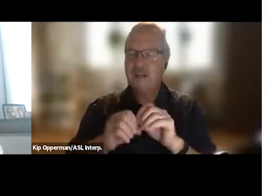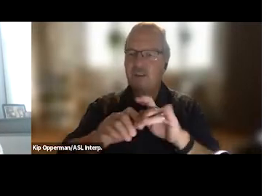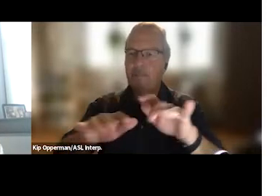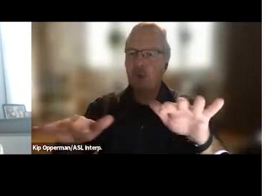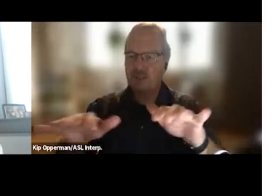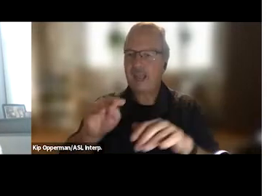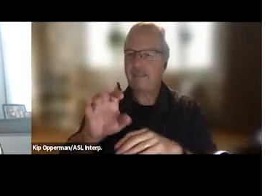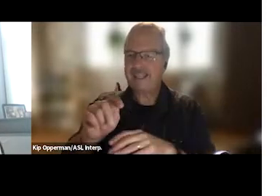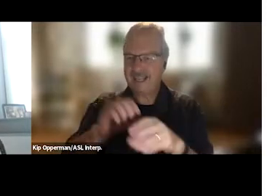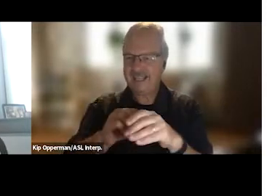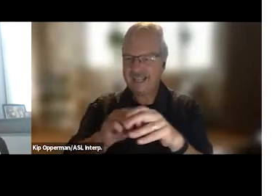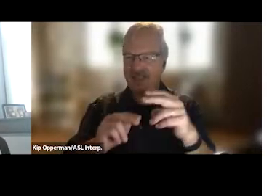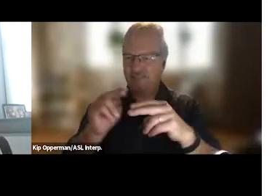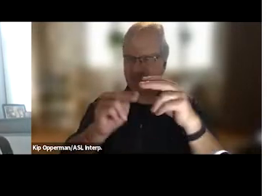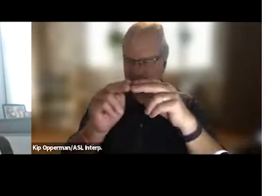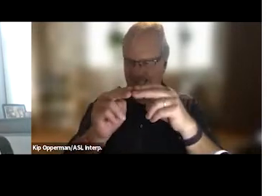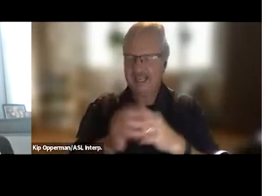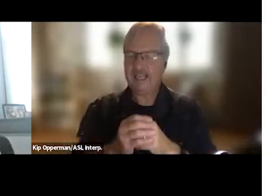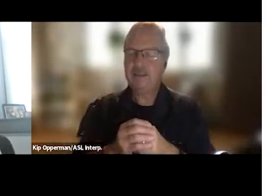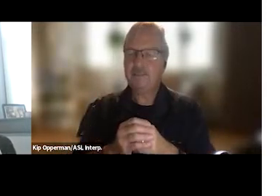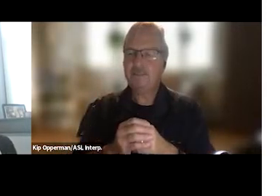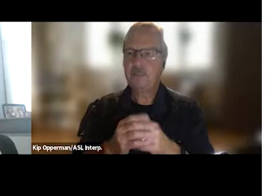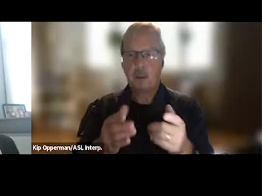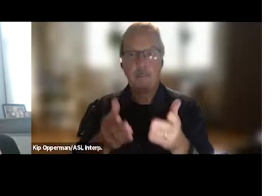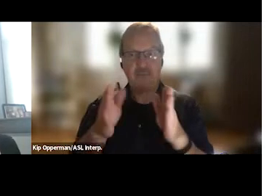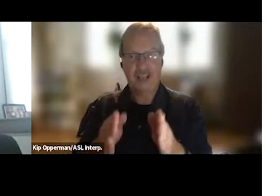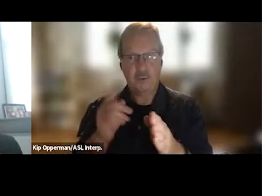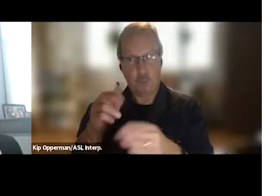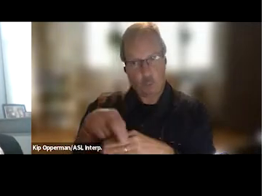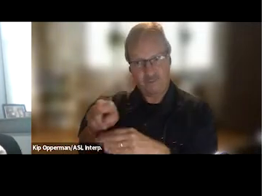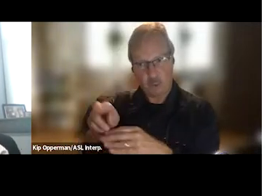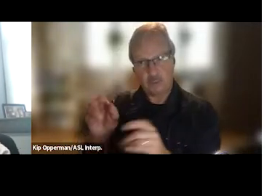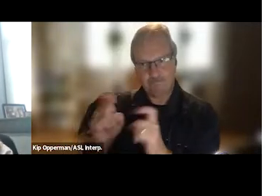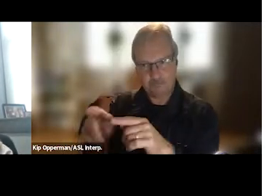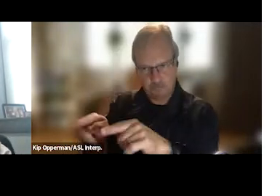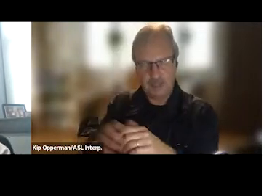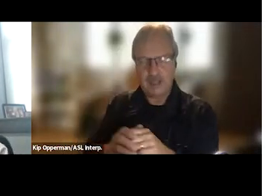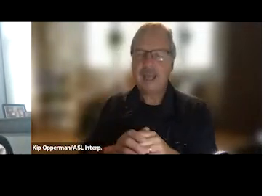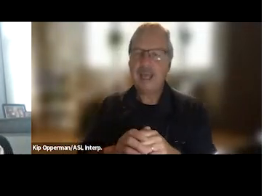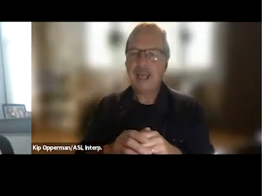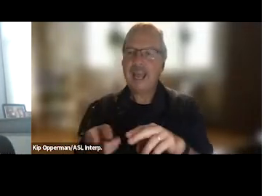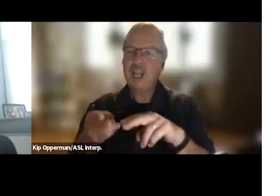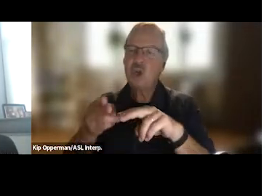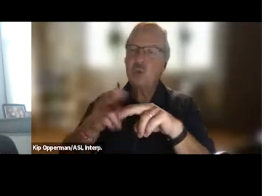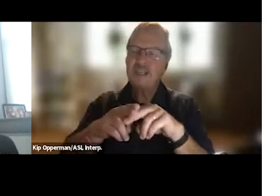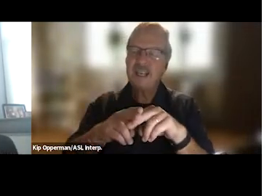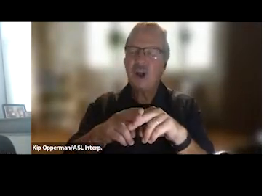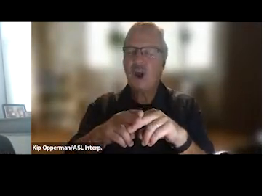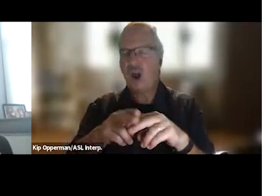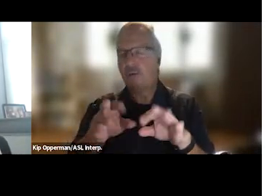Developing community providers for referrals, increasing our education format, increasing our group counseling.